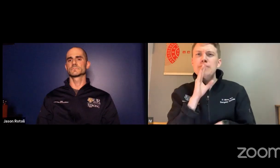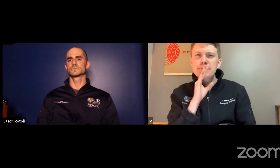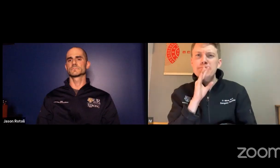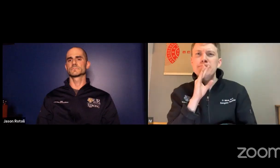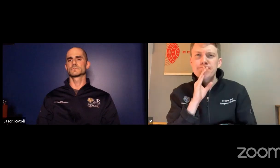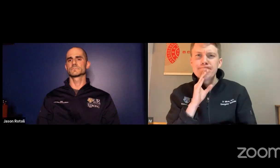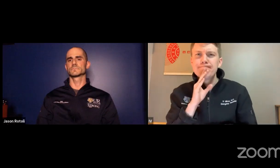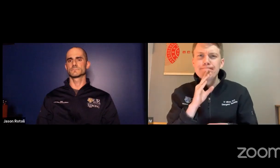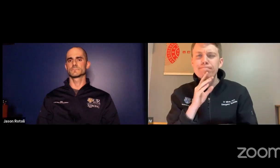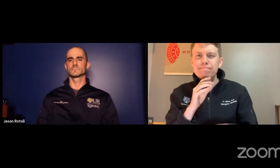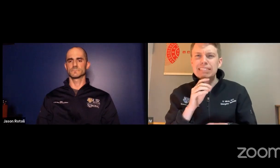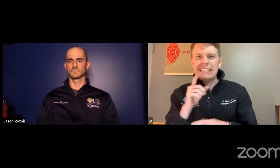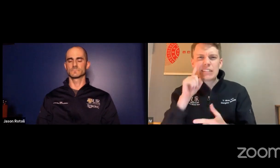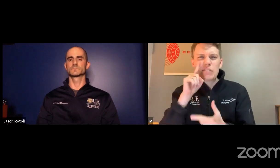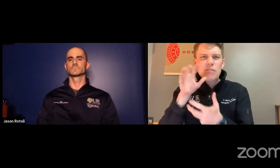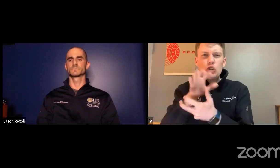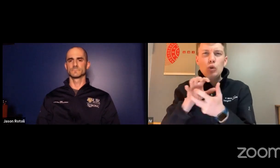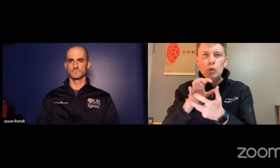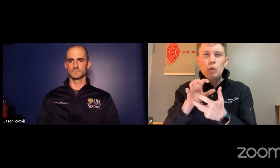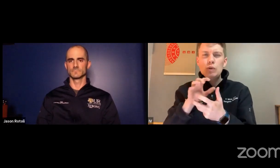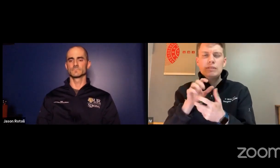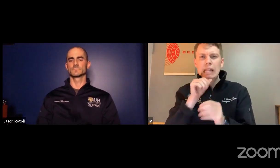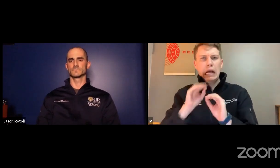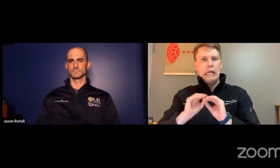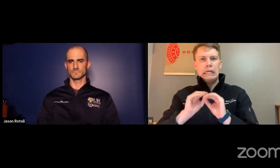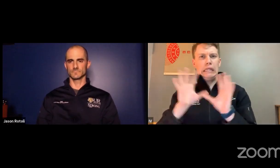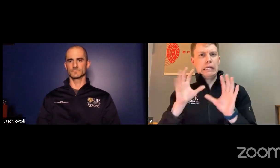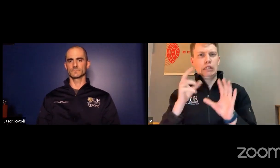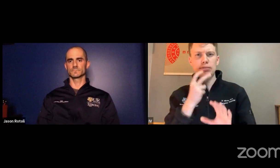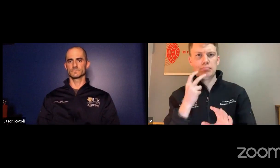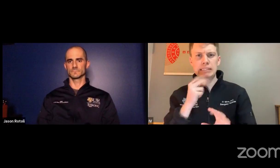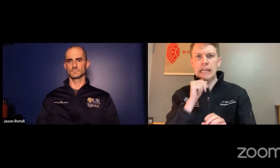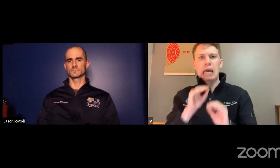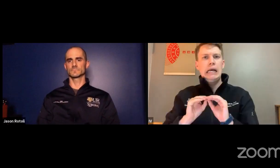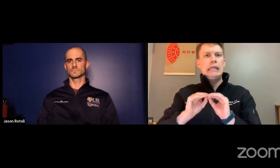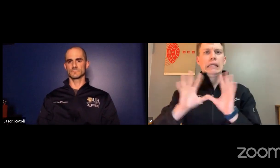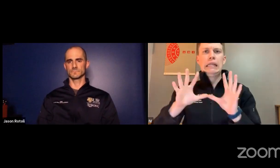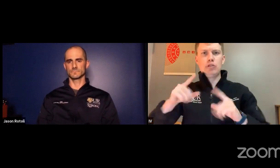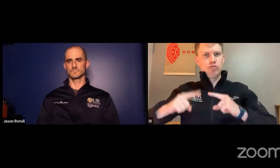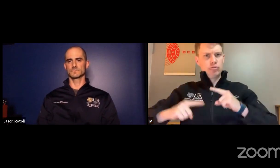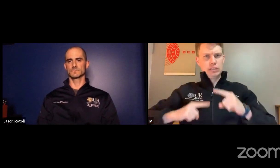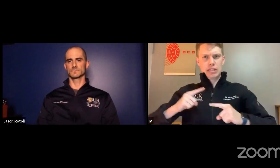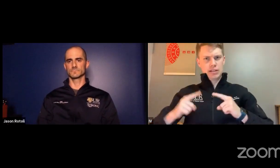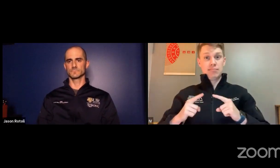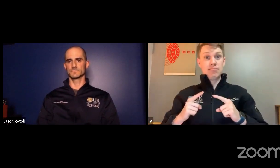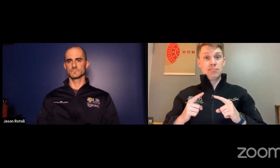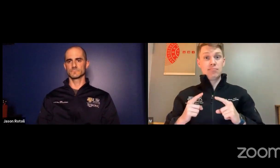is unable to speak. What they've looked for actually is people who use American Sign